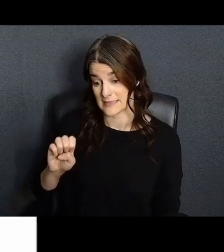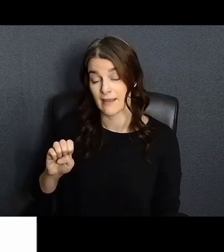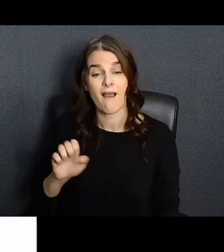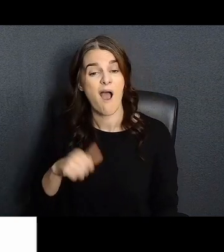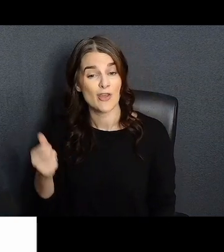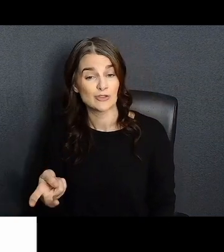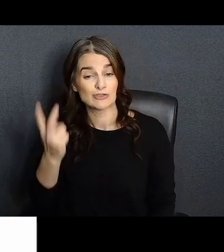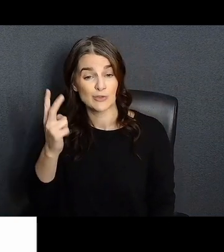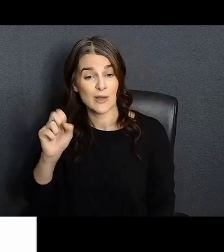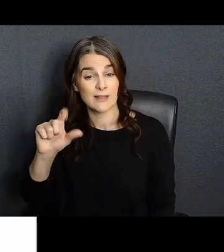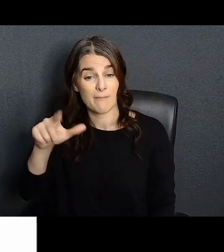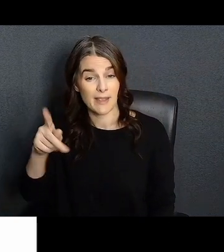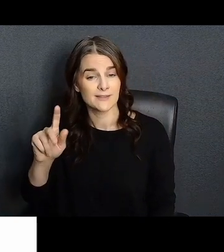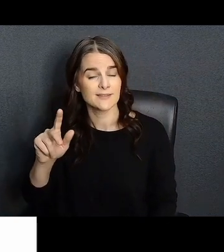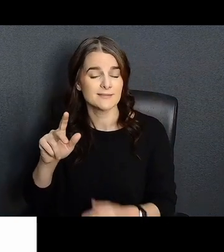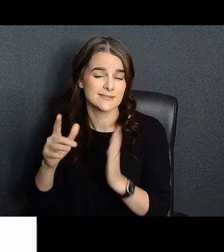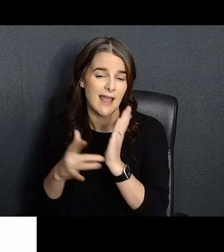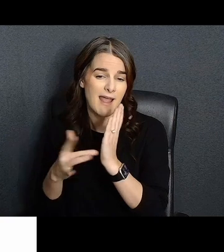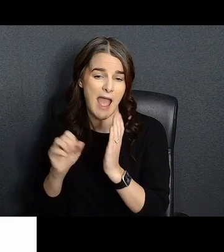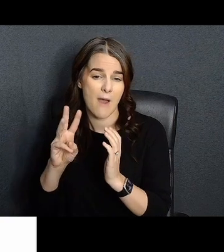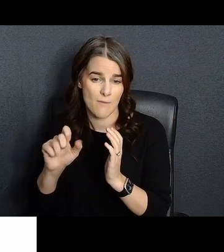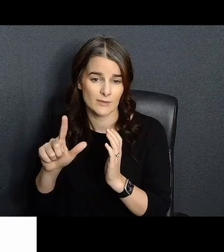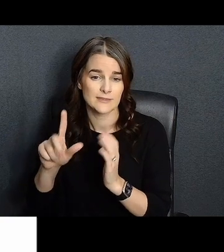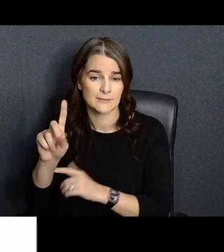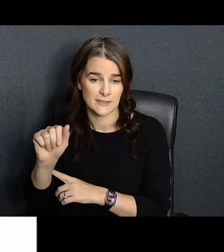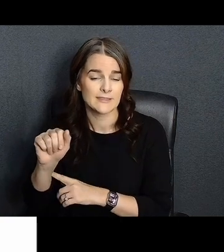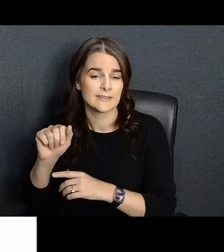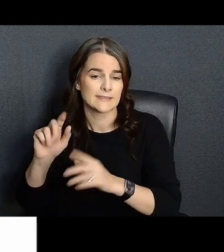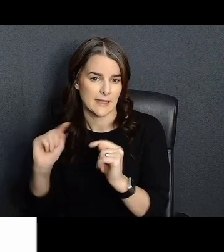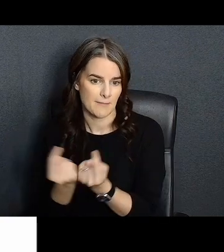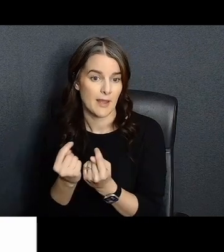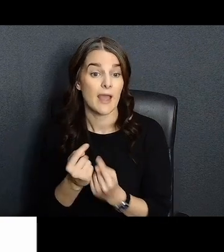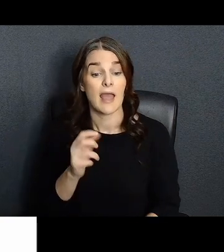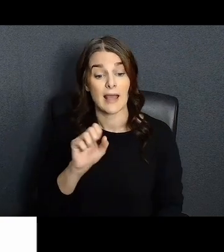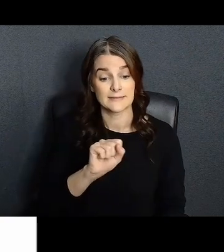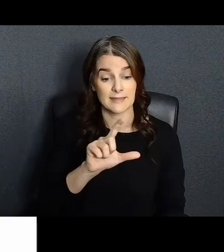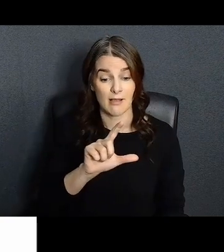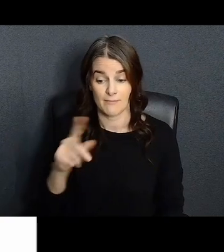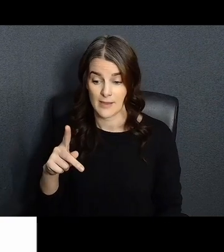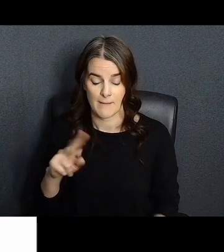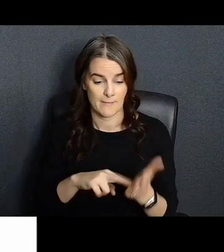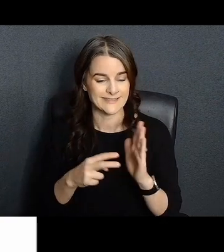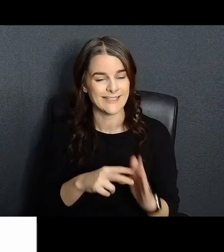on Disabilities team. SLP stands for speech language pathologist or speech therapist.